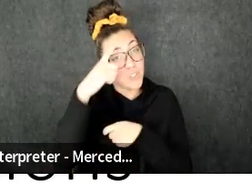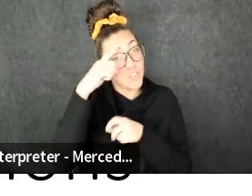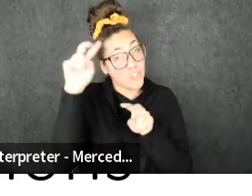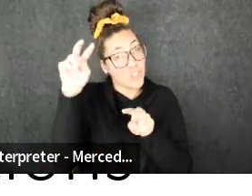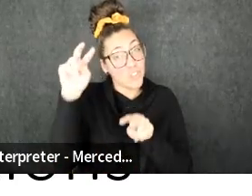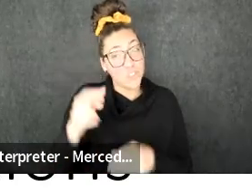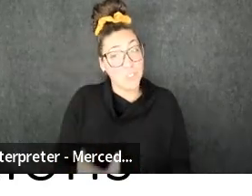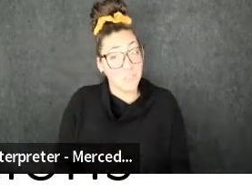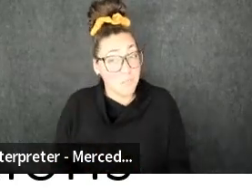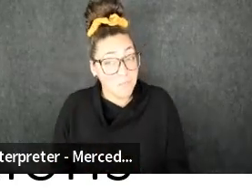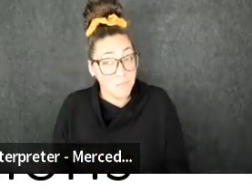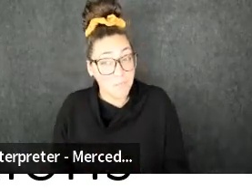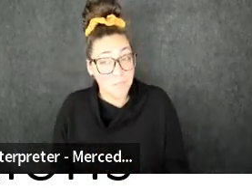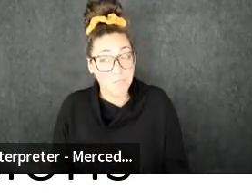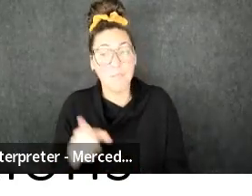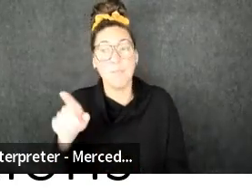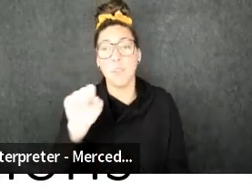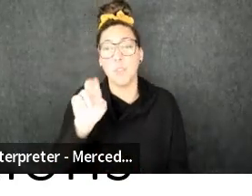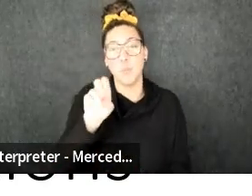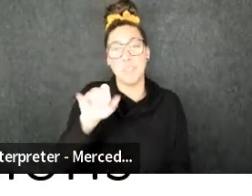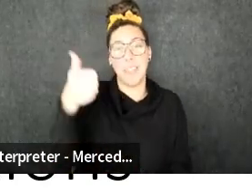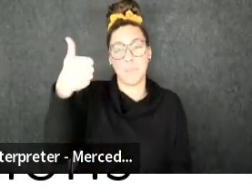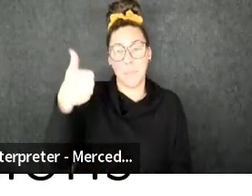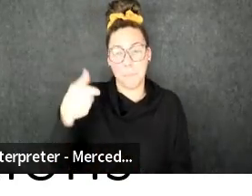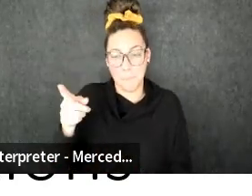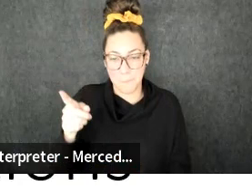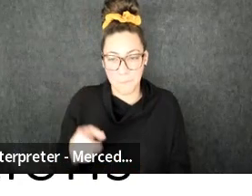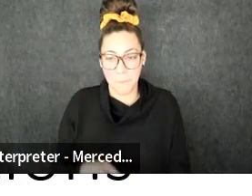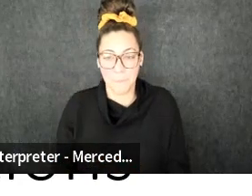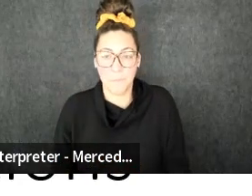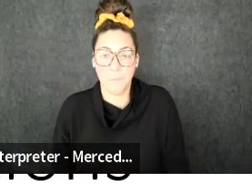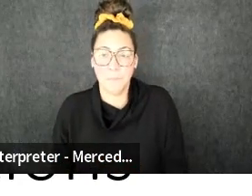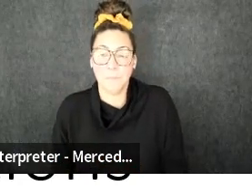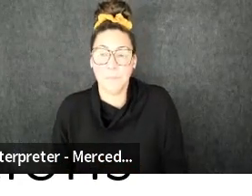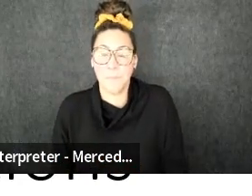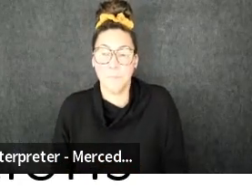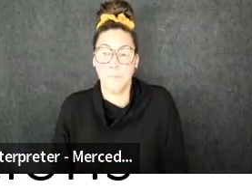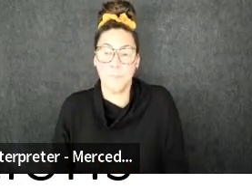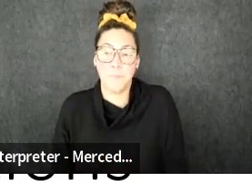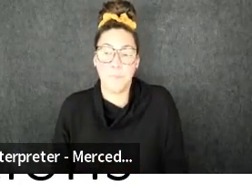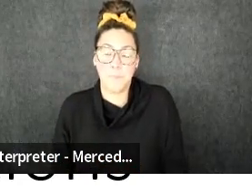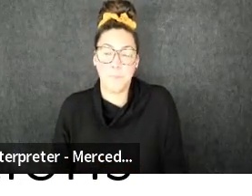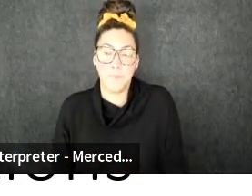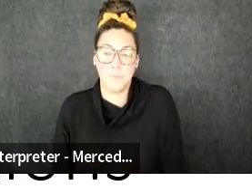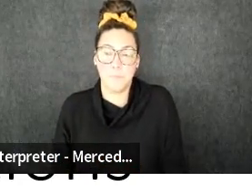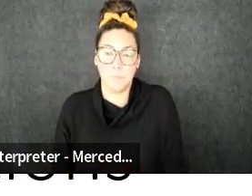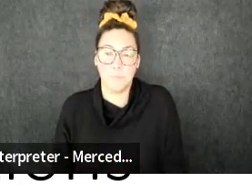Yes, I can say it has.